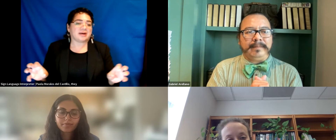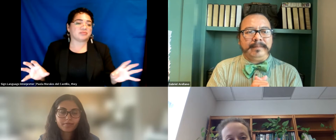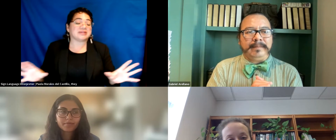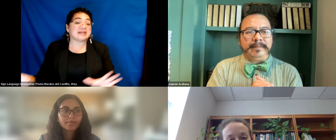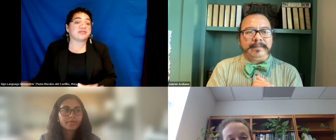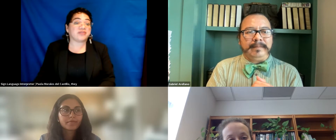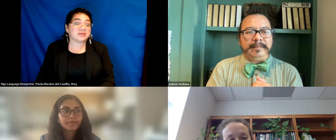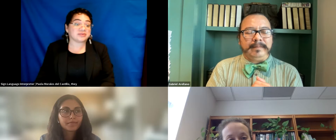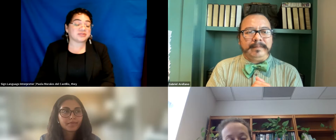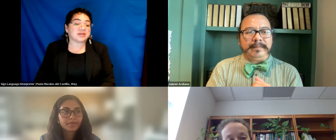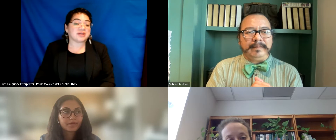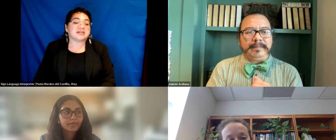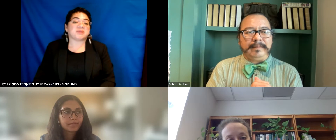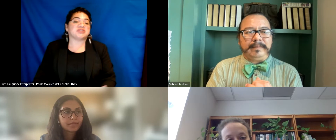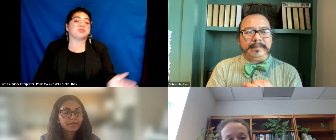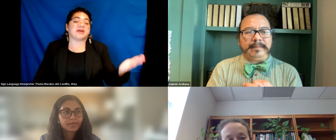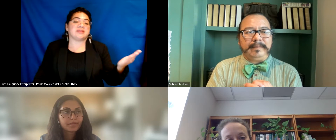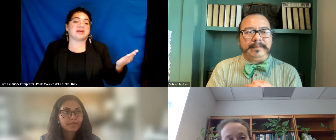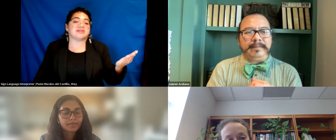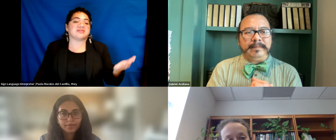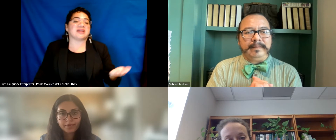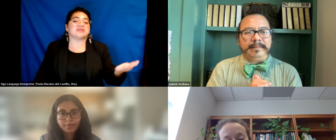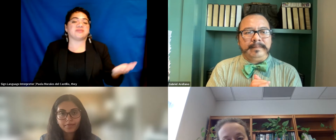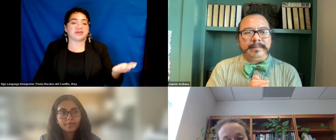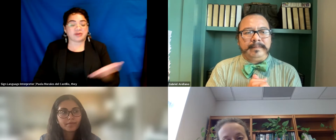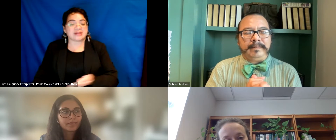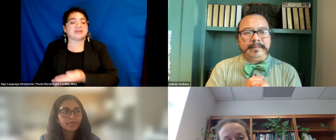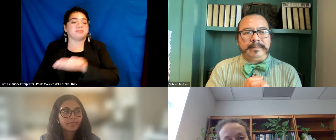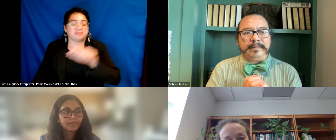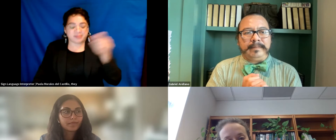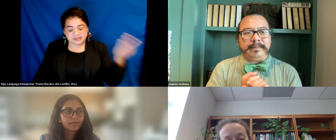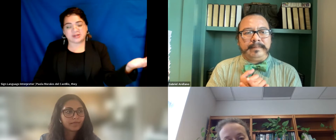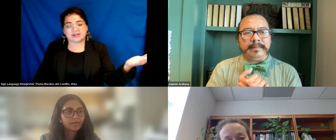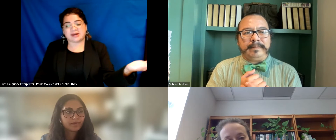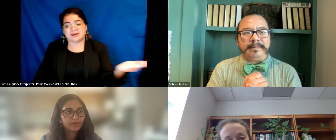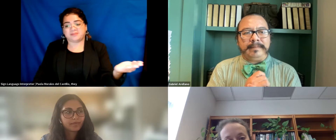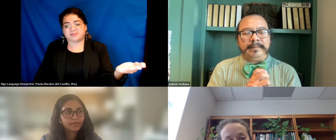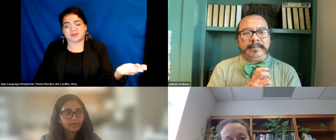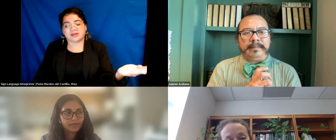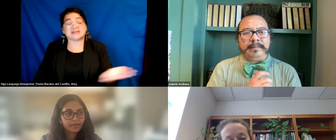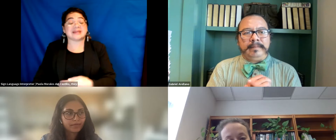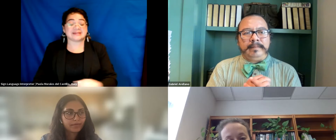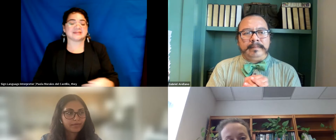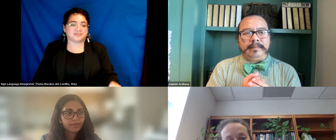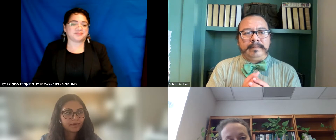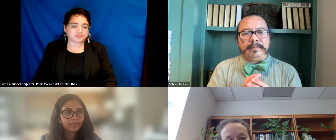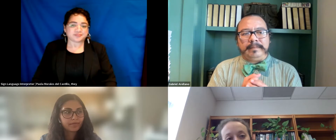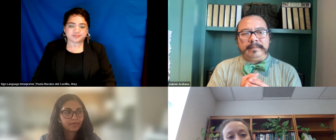Sign Language Interpreter | Paola Morales del Castillo, they: uh related fields, especially when the standards very greatly between um the States.